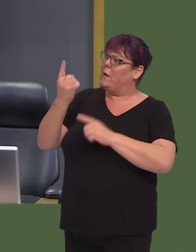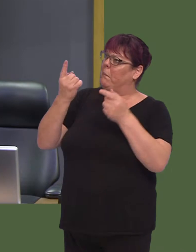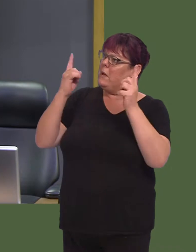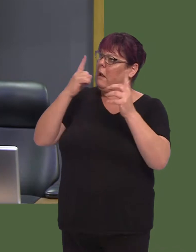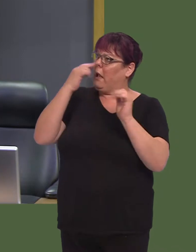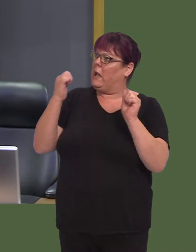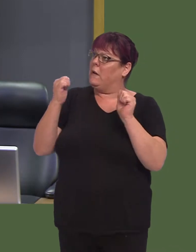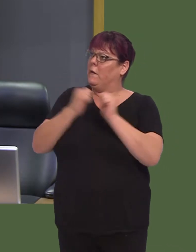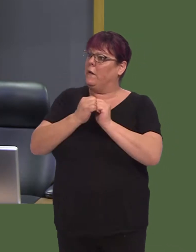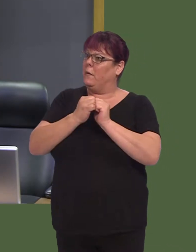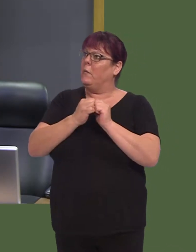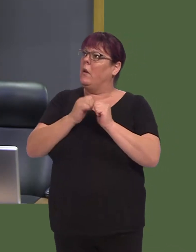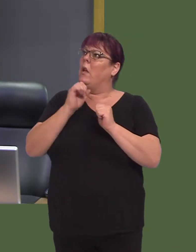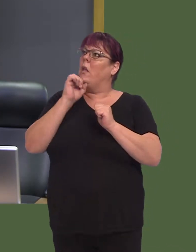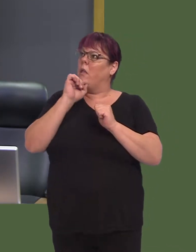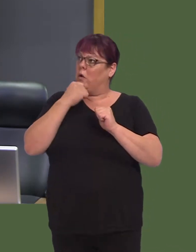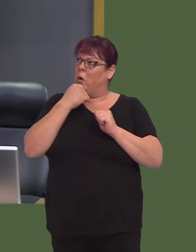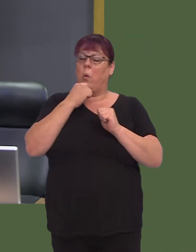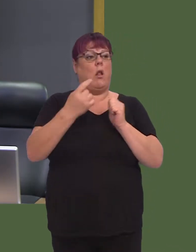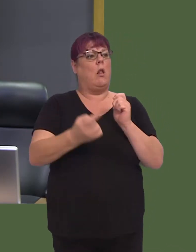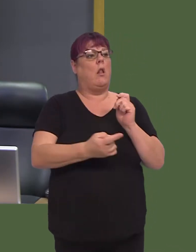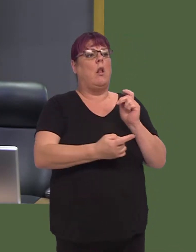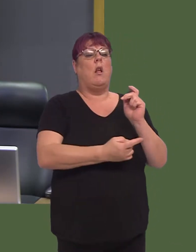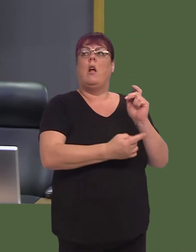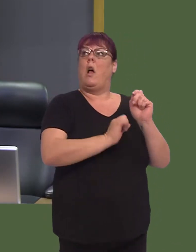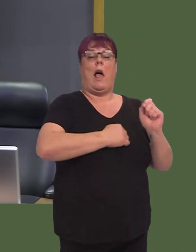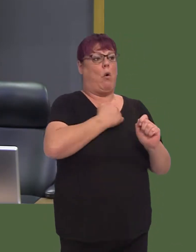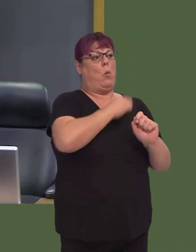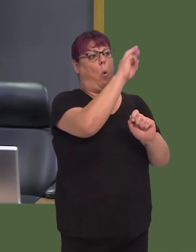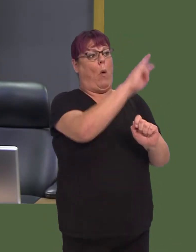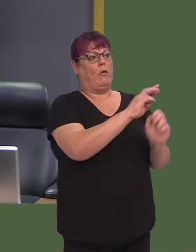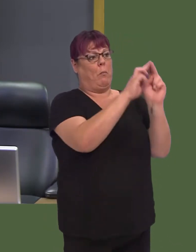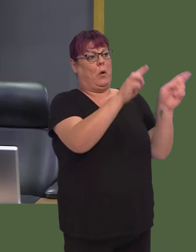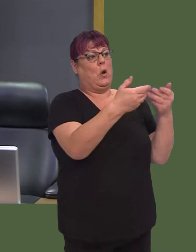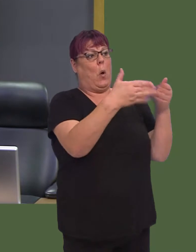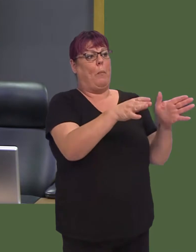Are you as First Minister able to confirm that you will reciprocate by opening an office